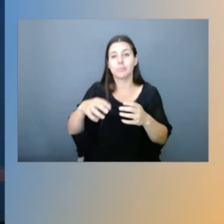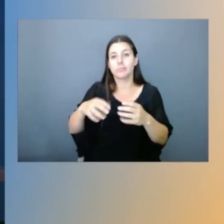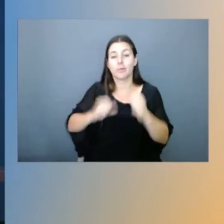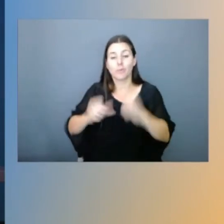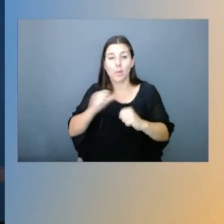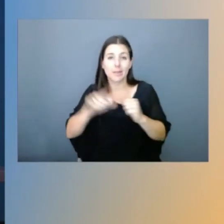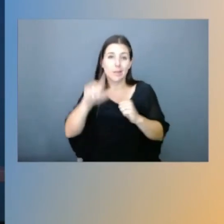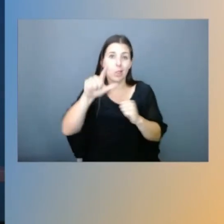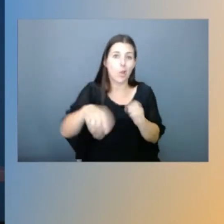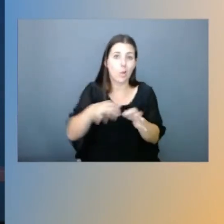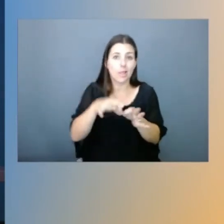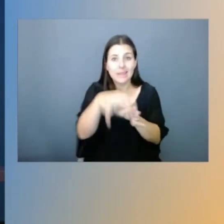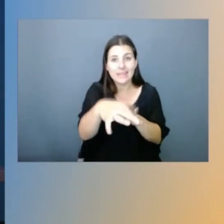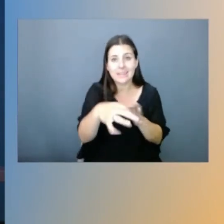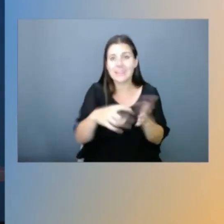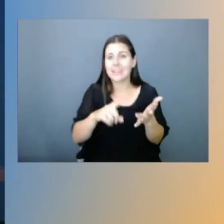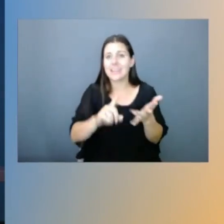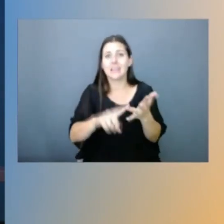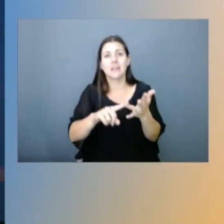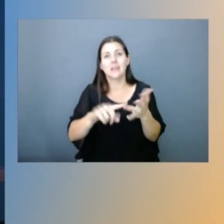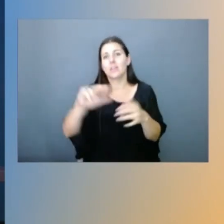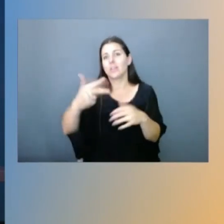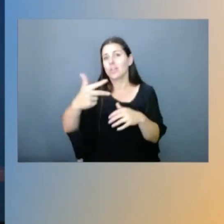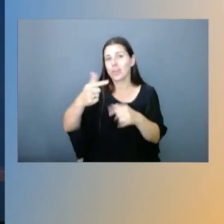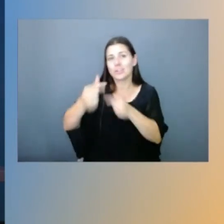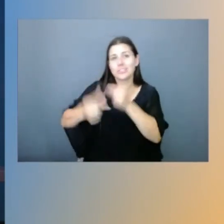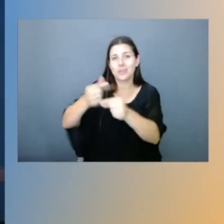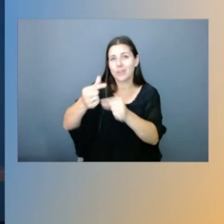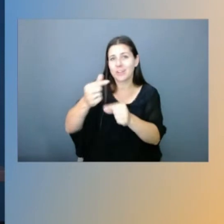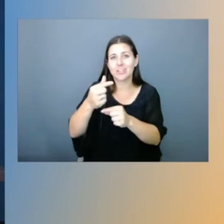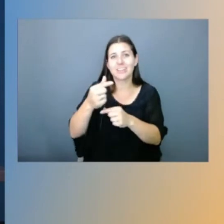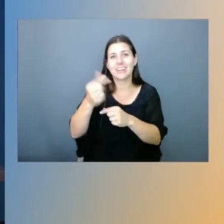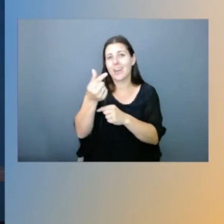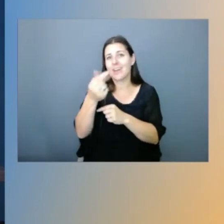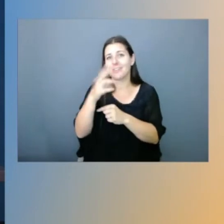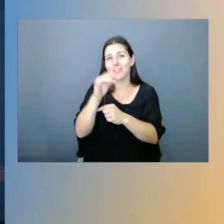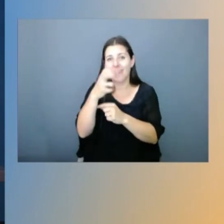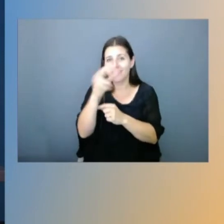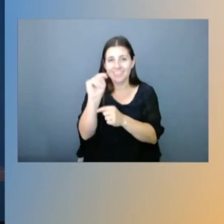of Graviton processors, now we also have the two generations of Nitro SSD to join the bandwagon.